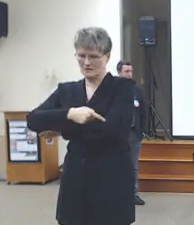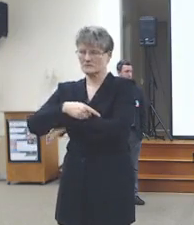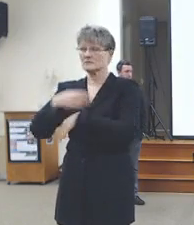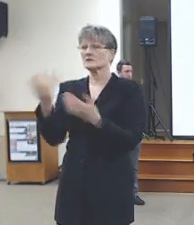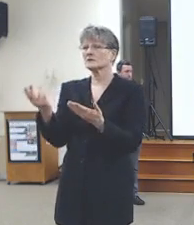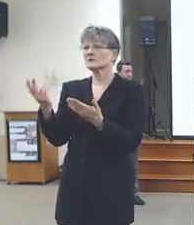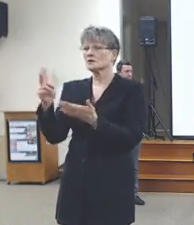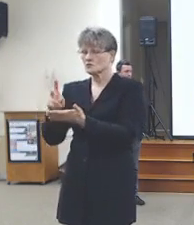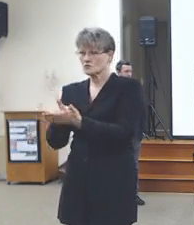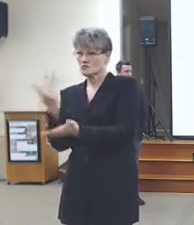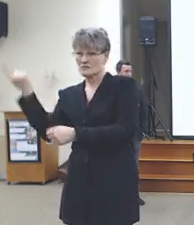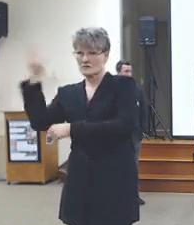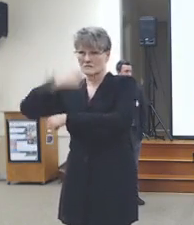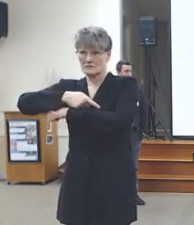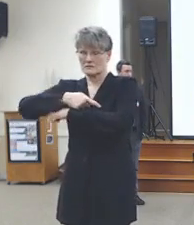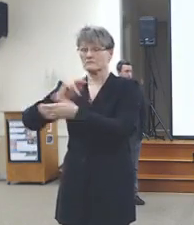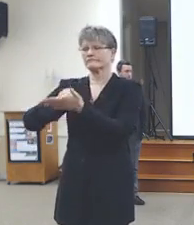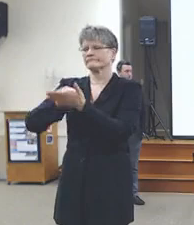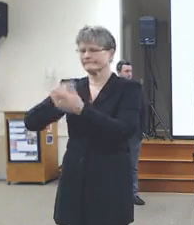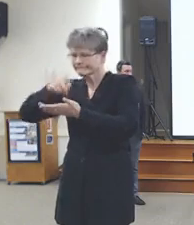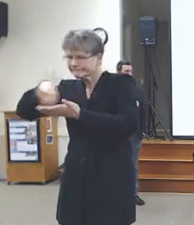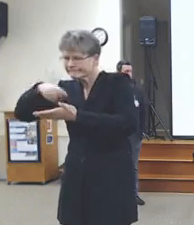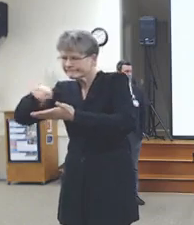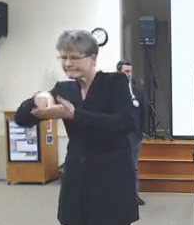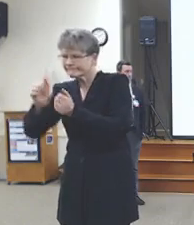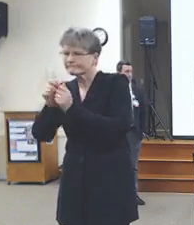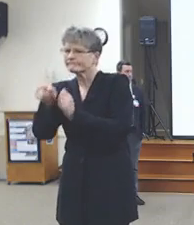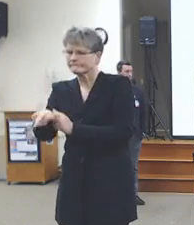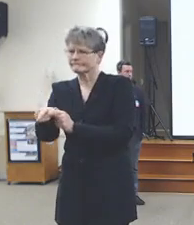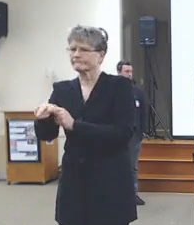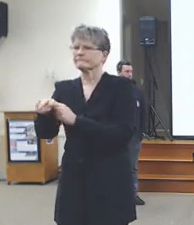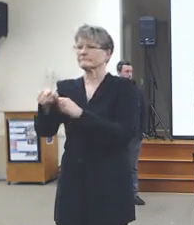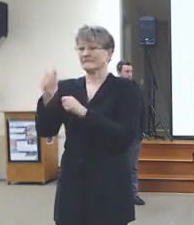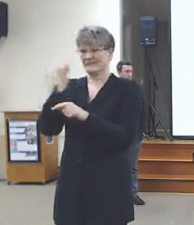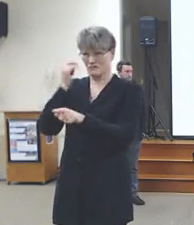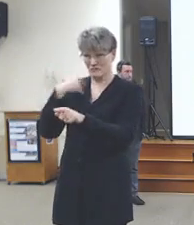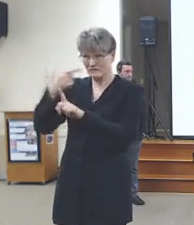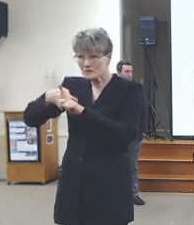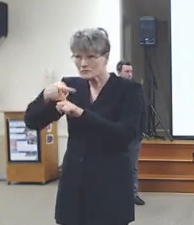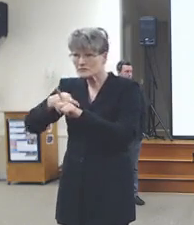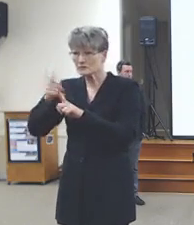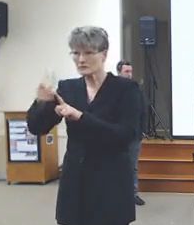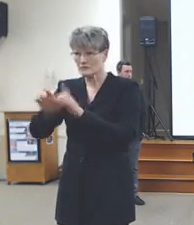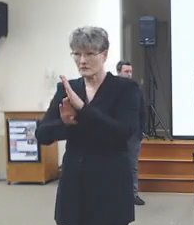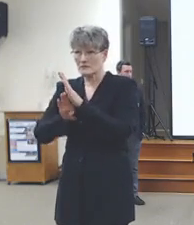their symptoms in their temperature and if they do develop symptoms then